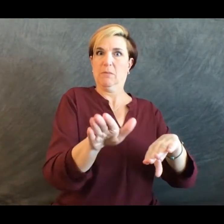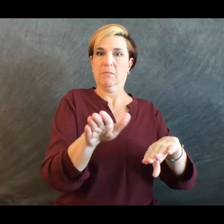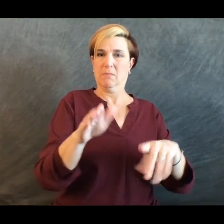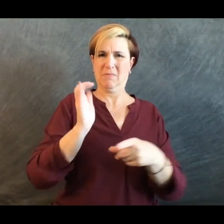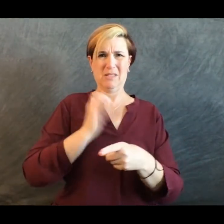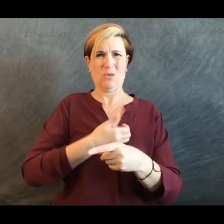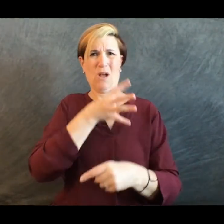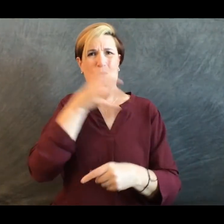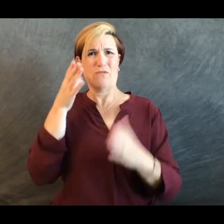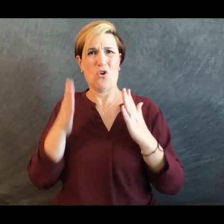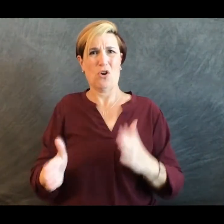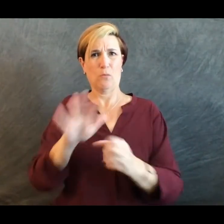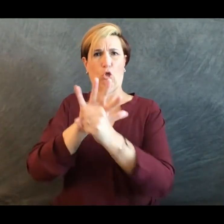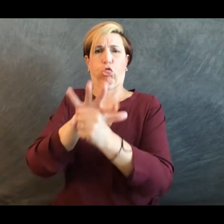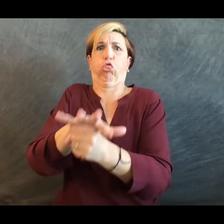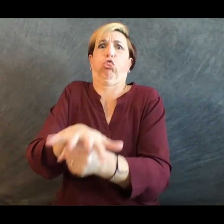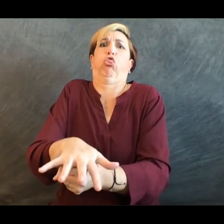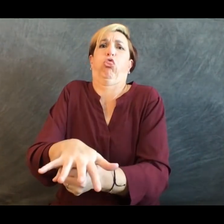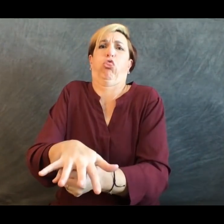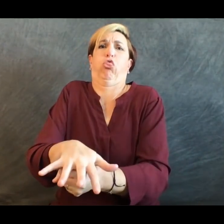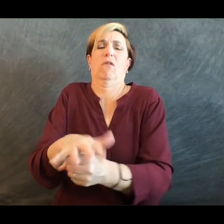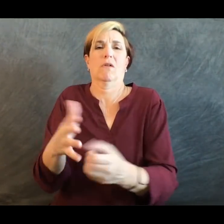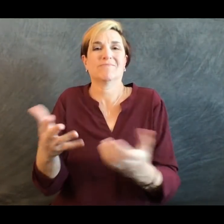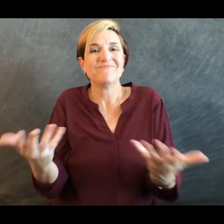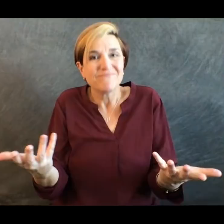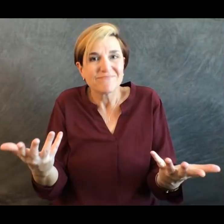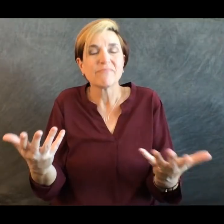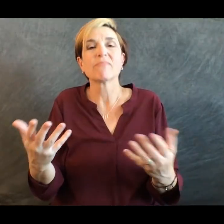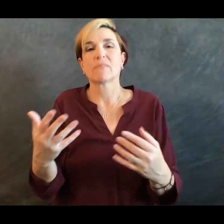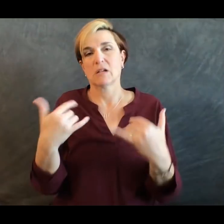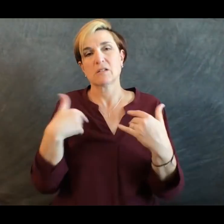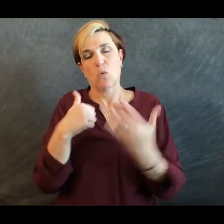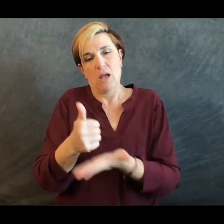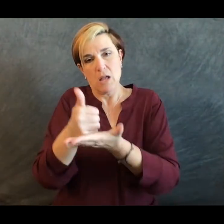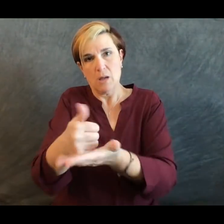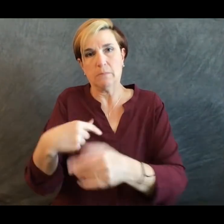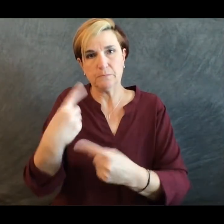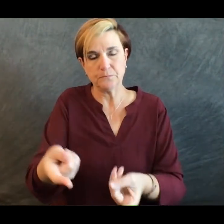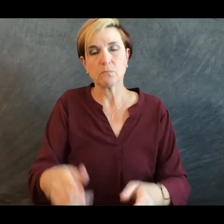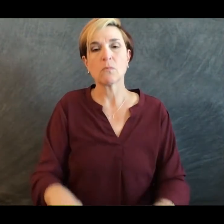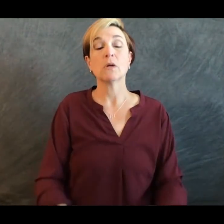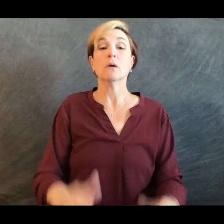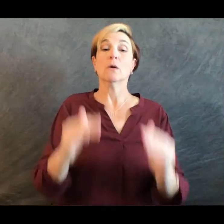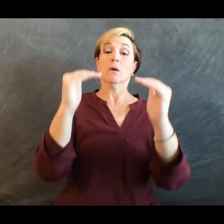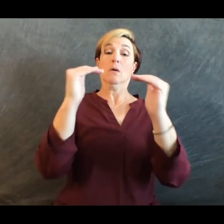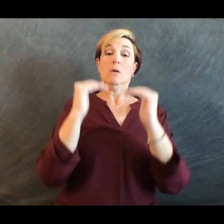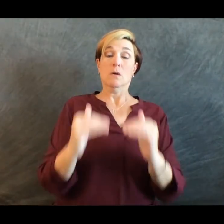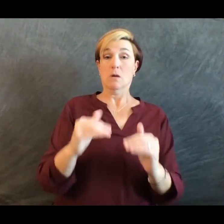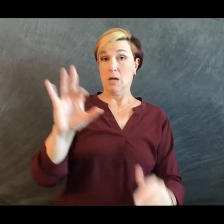what we've done on the medical front the FDA FDA has issued 47 emergency use